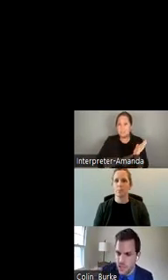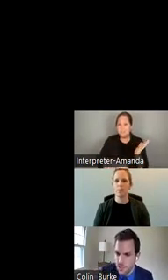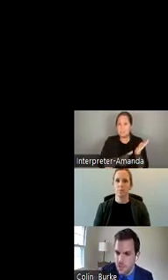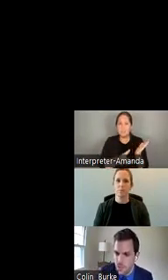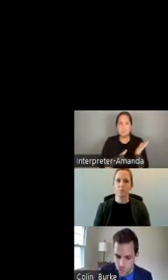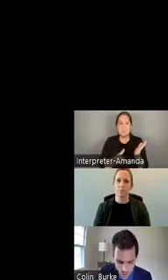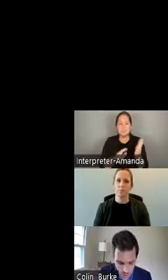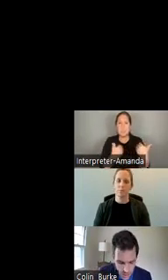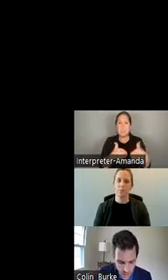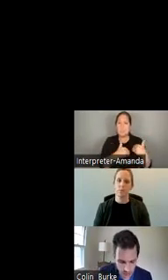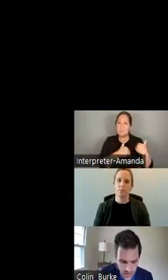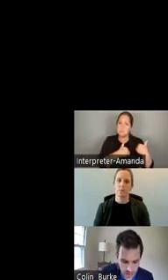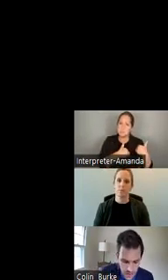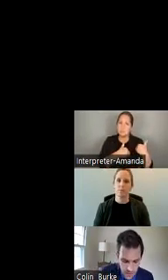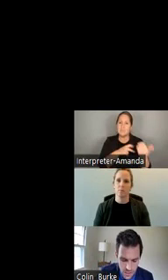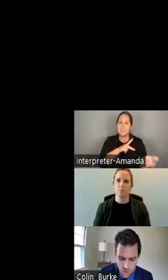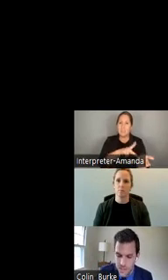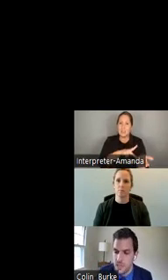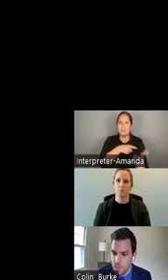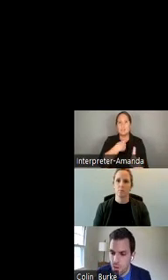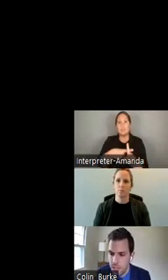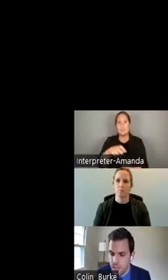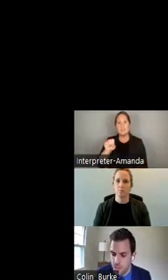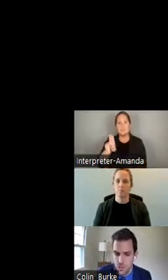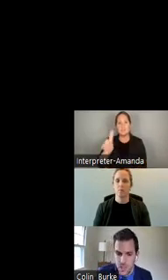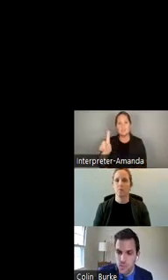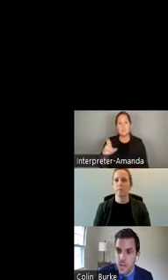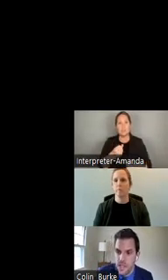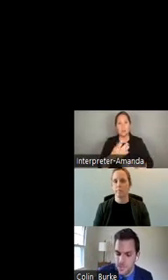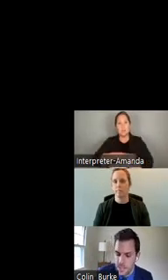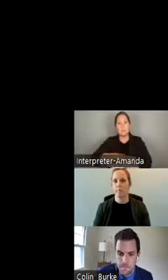and substance use disorders causes elevated stress and dysregulated stress reactivity